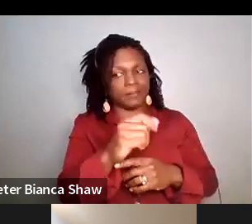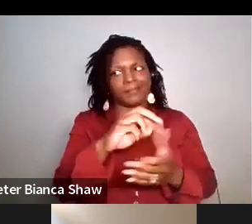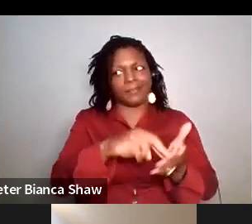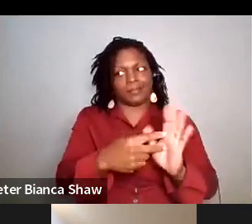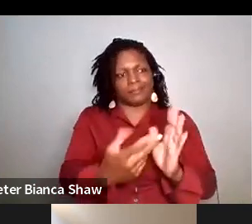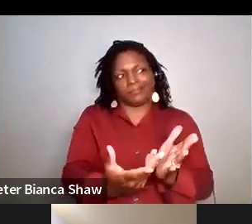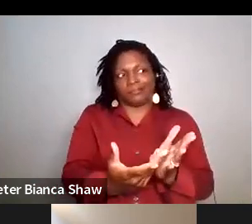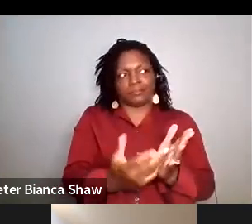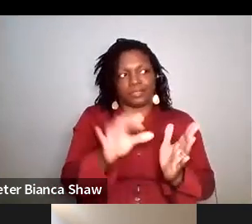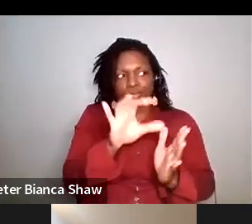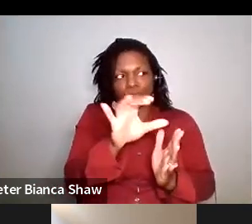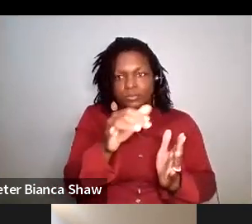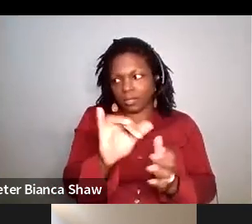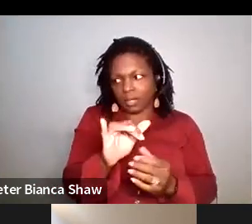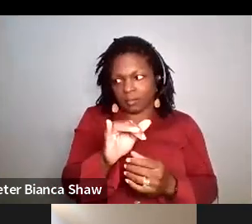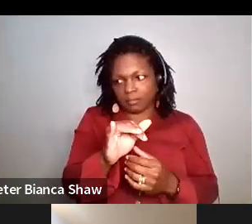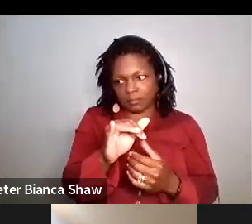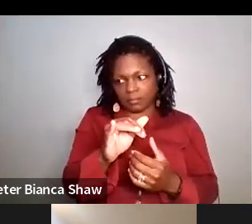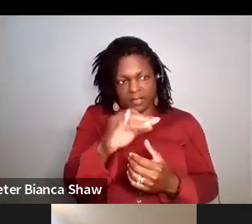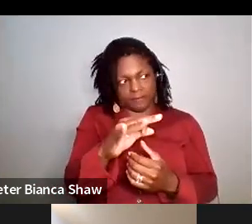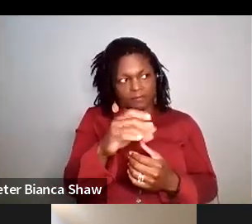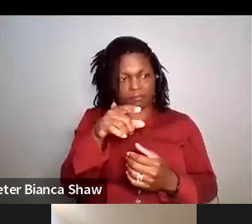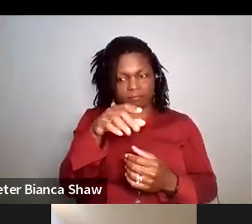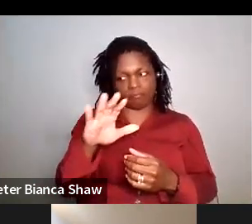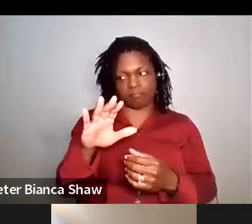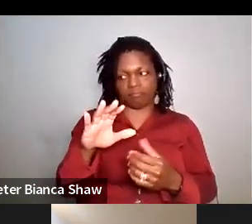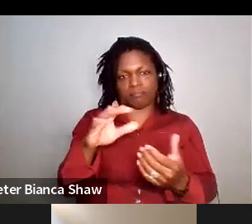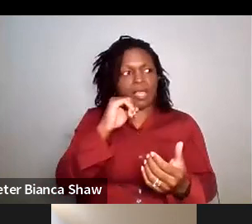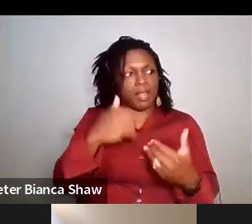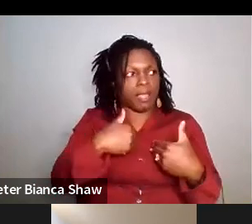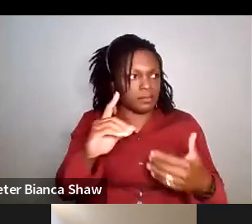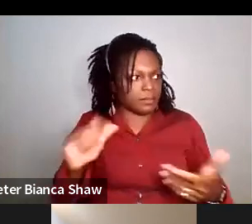Would your your your child or children without disabilities?